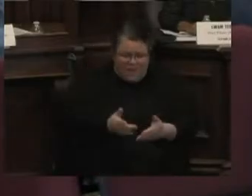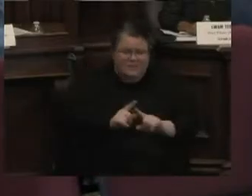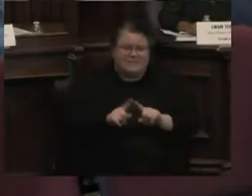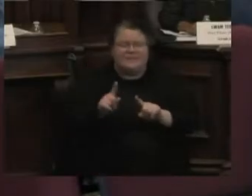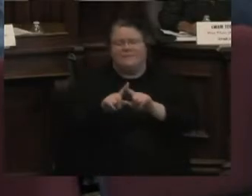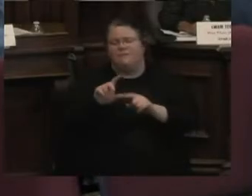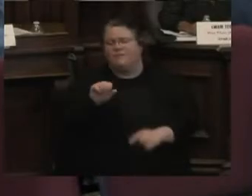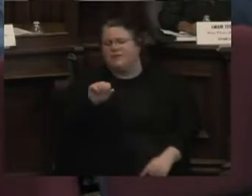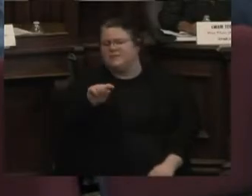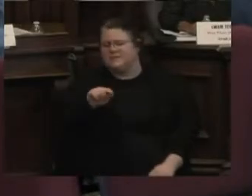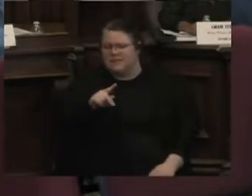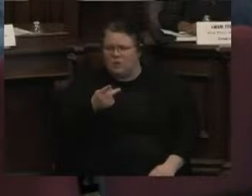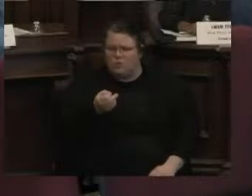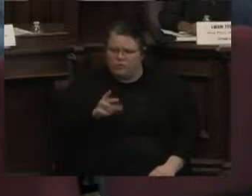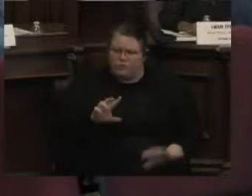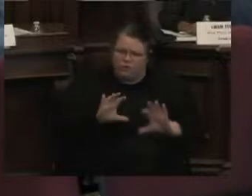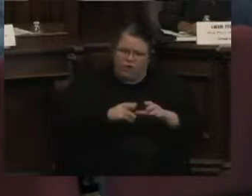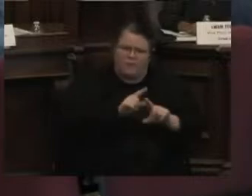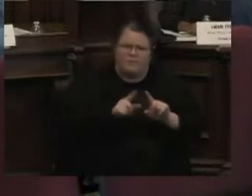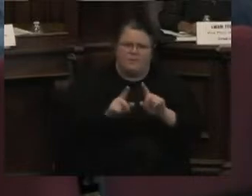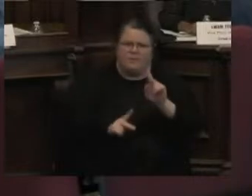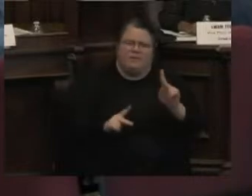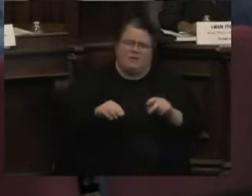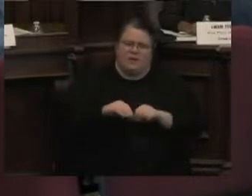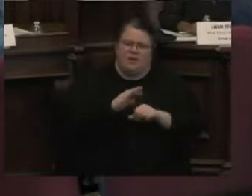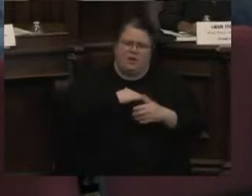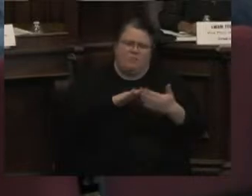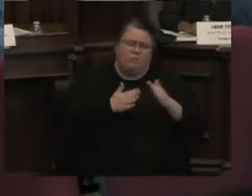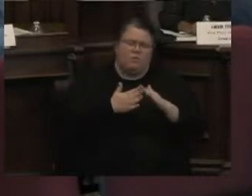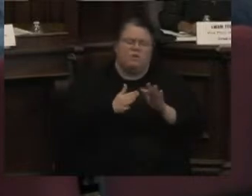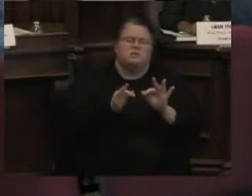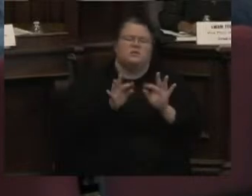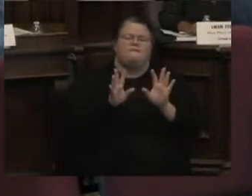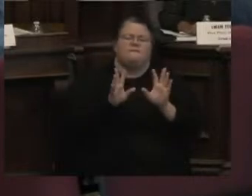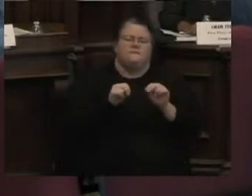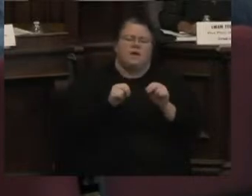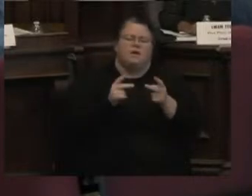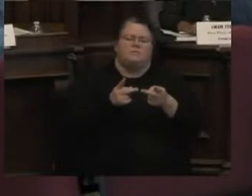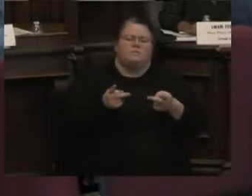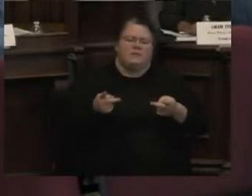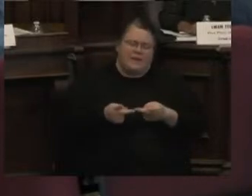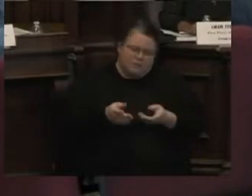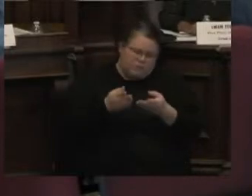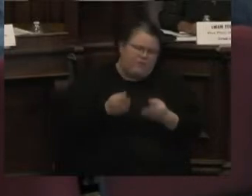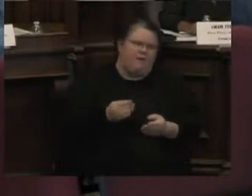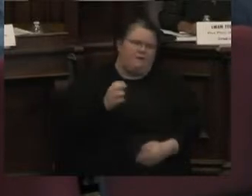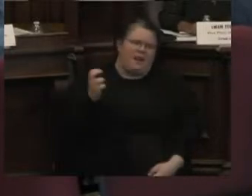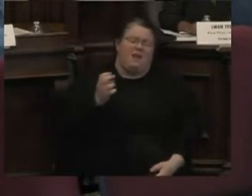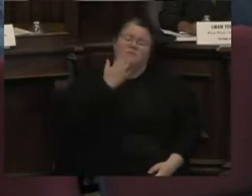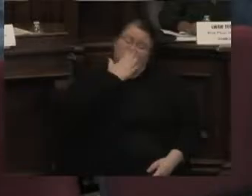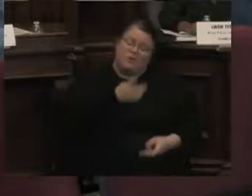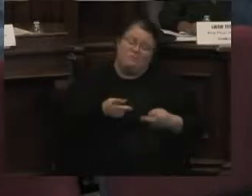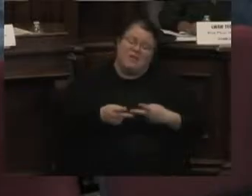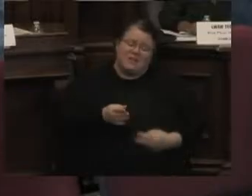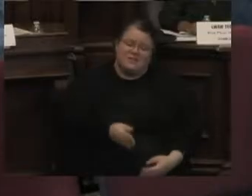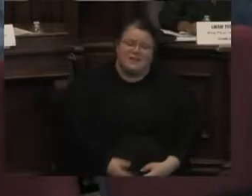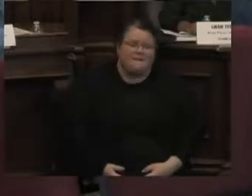because you're going to intersect with all the different stakeholder groups and different individuals in